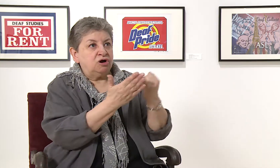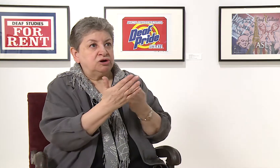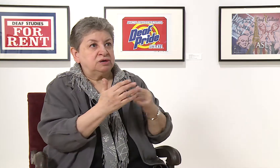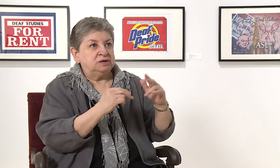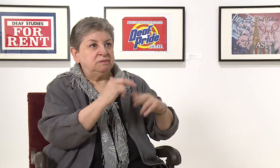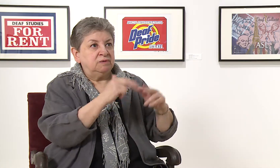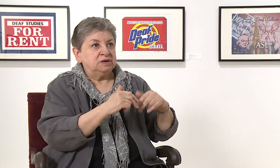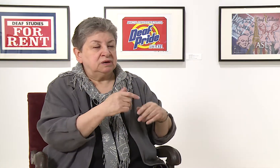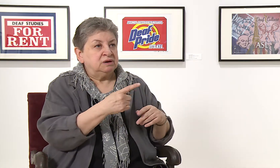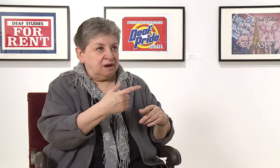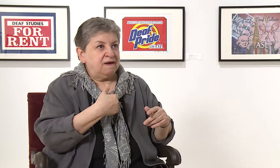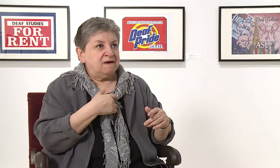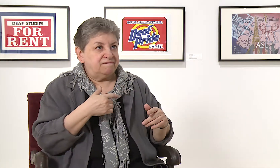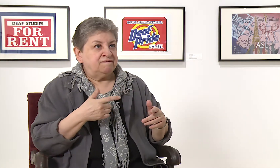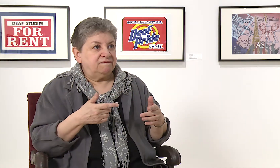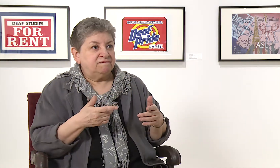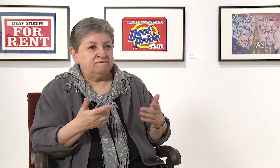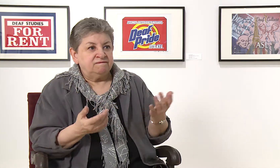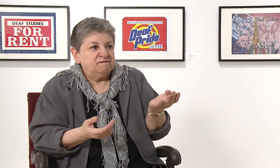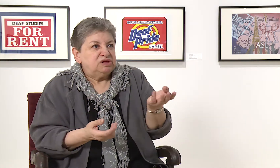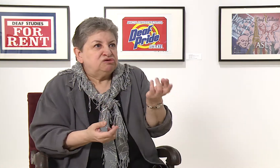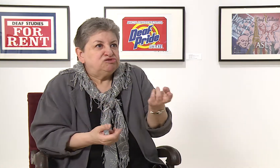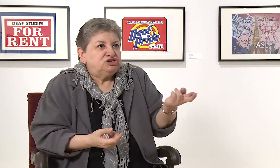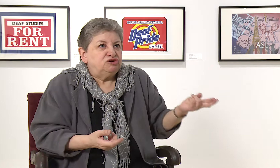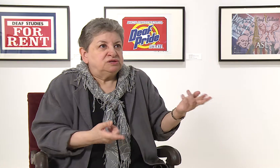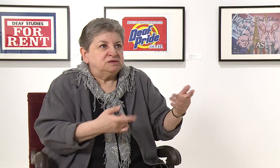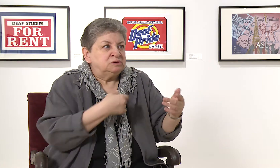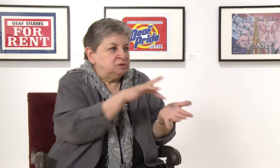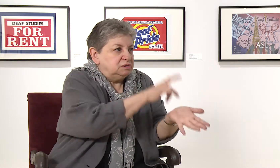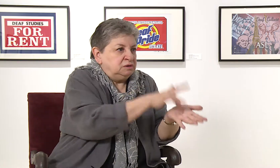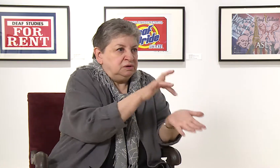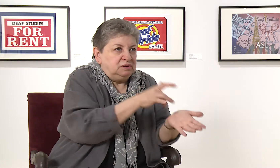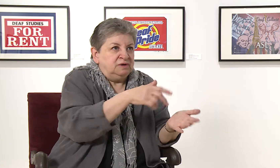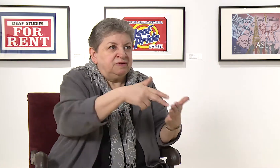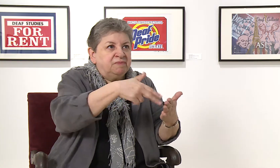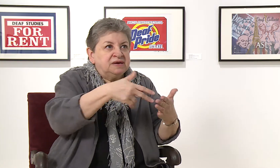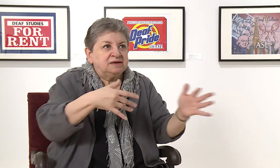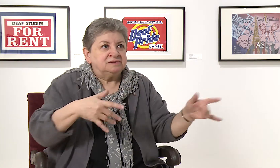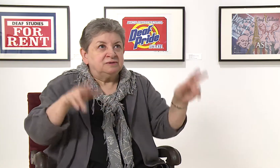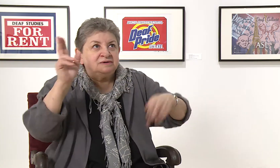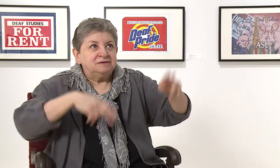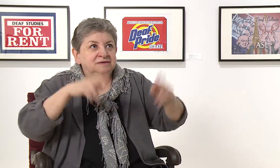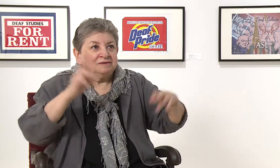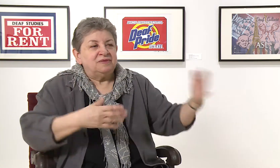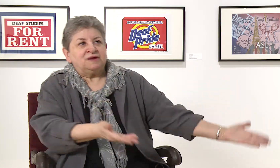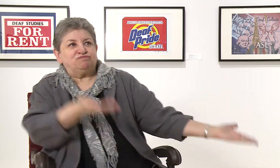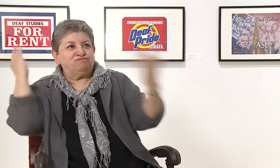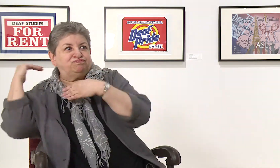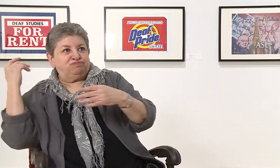Now, the art department had various supplies, and some students would take those supplies and bring them elsewhere